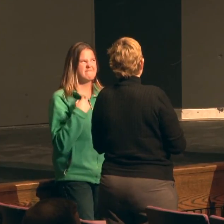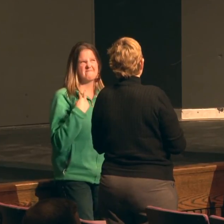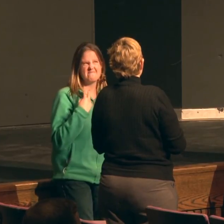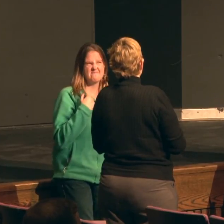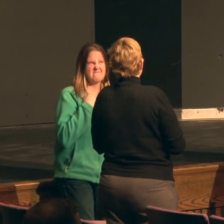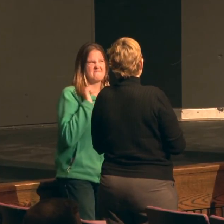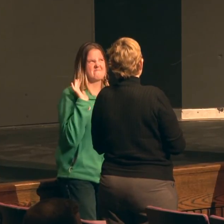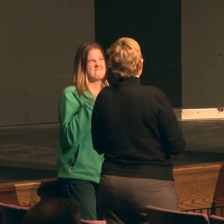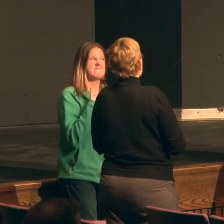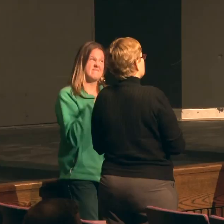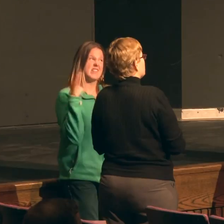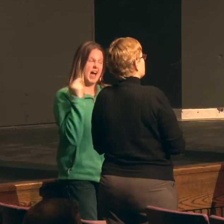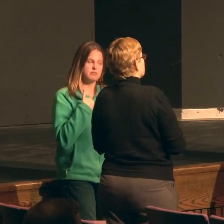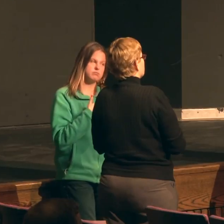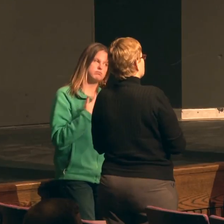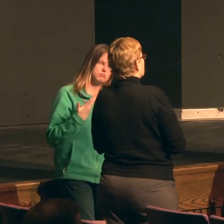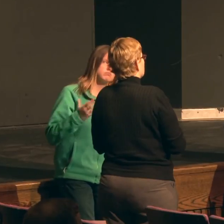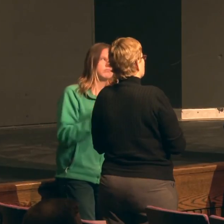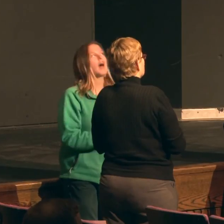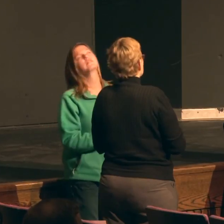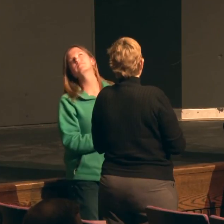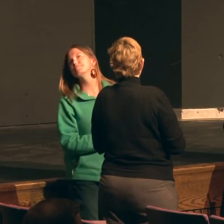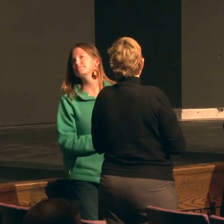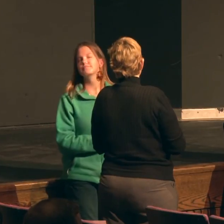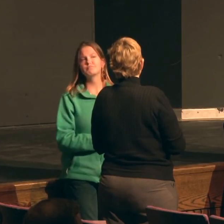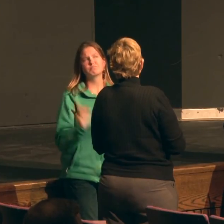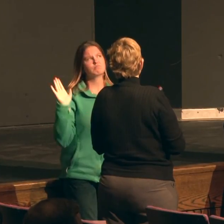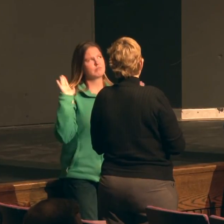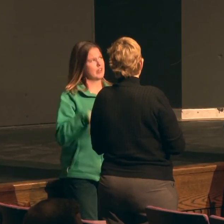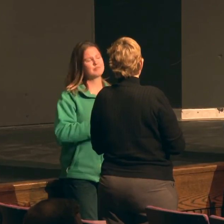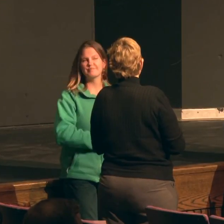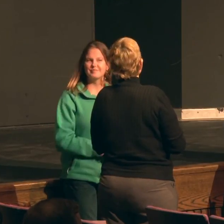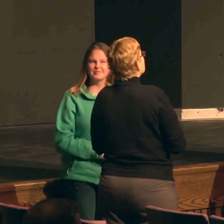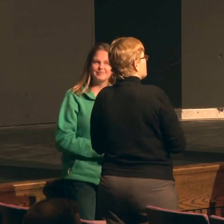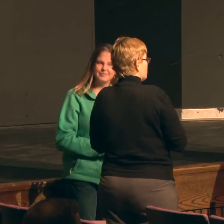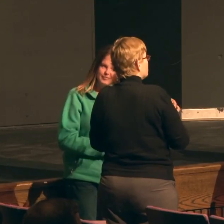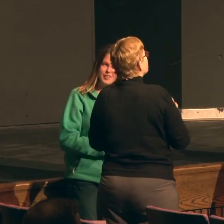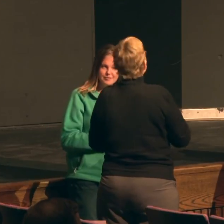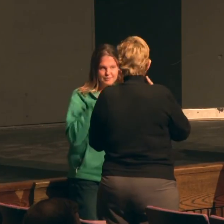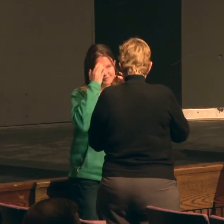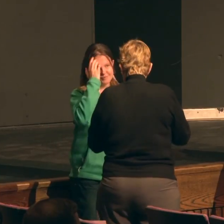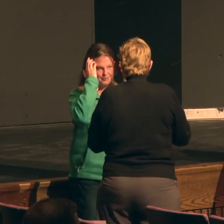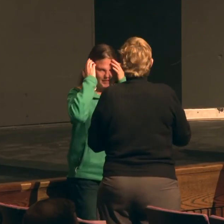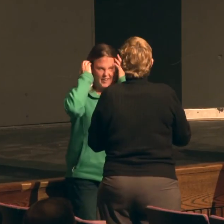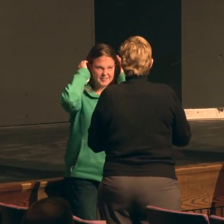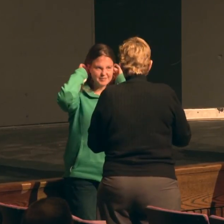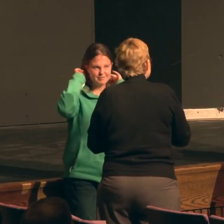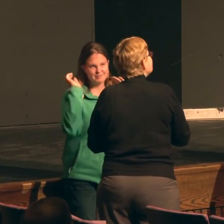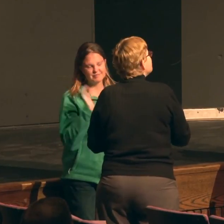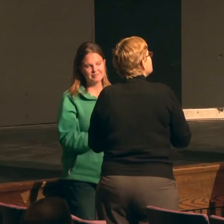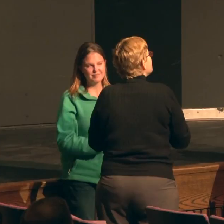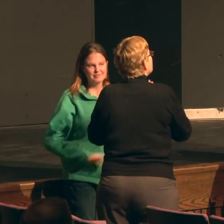But it's really really oppresssive. And sometimes I feel like, I'd rather make my own decision and